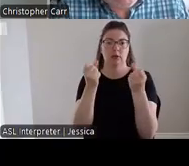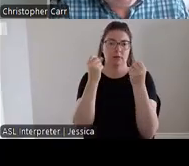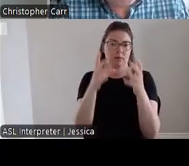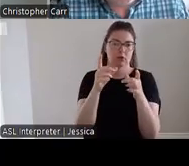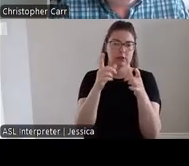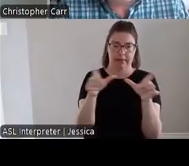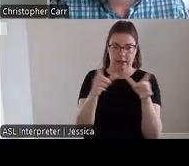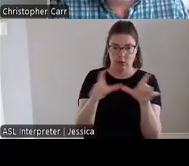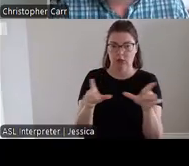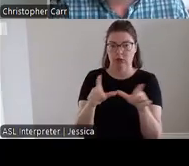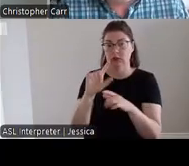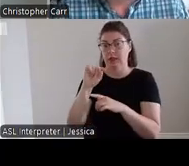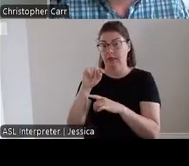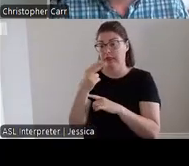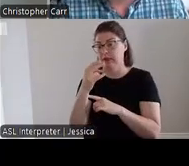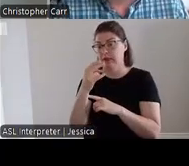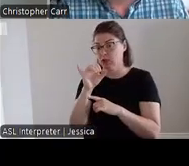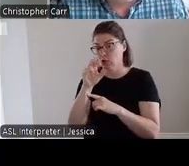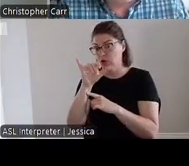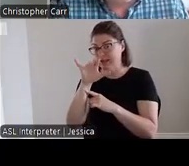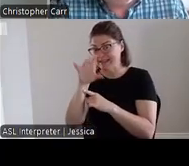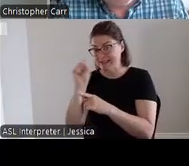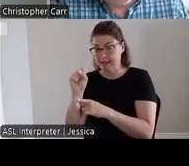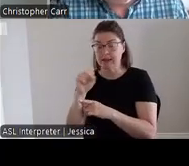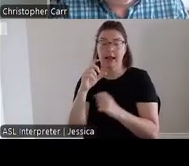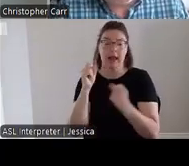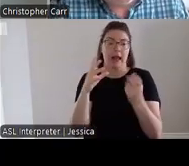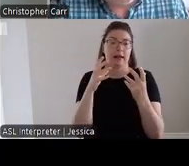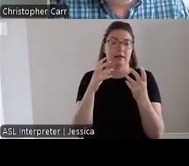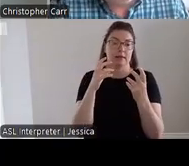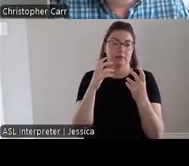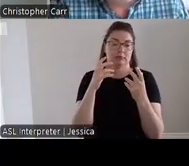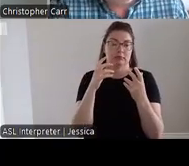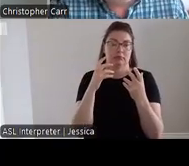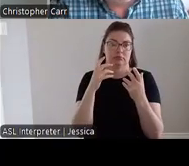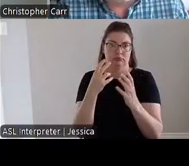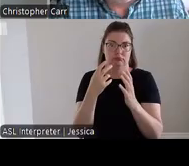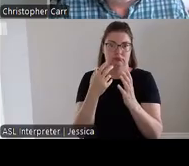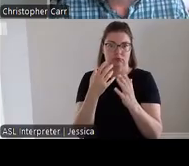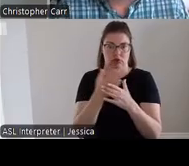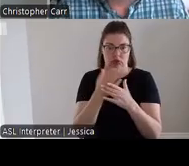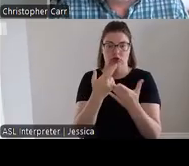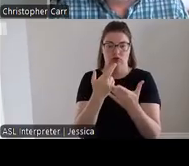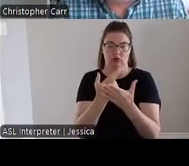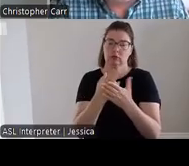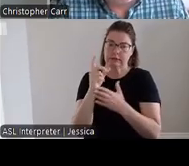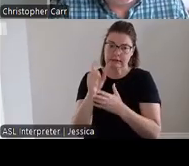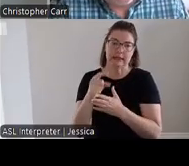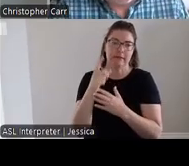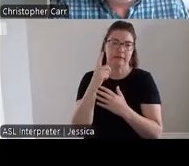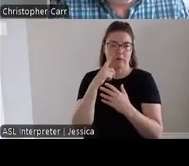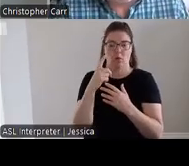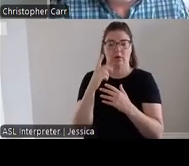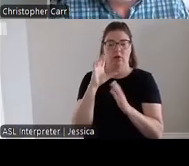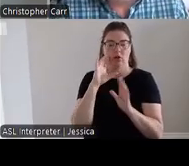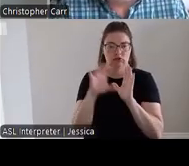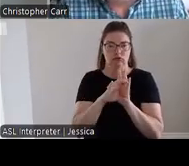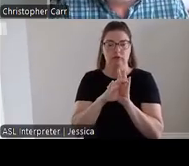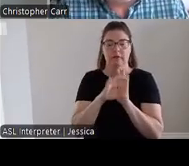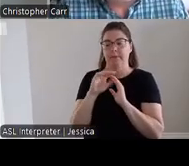best practices for describing accessible resources are essential for the sharing of bibliographic metadata, as well as the resources they describe.